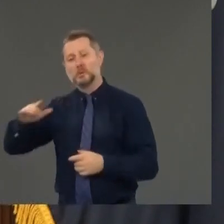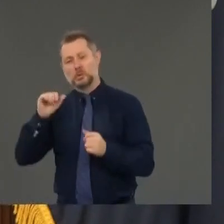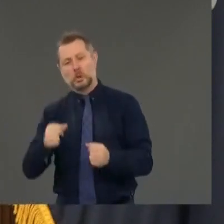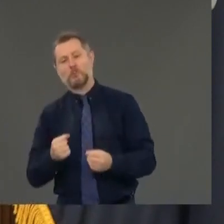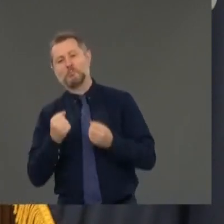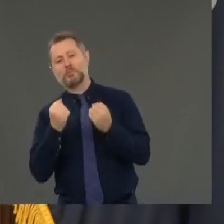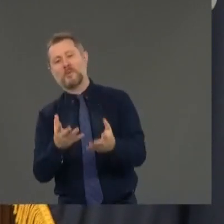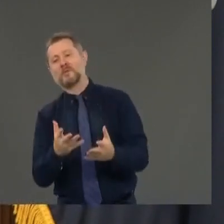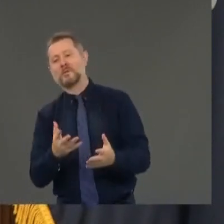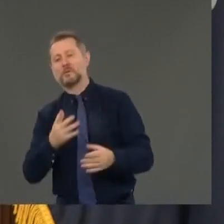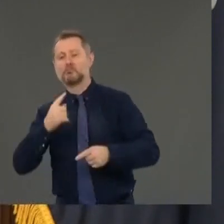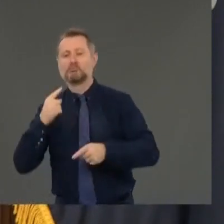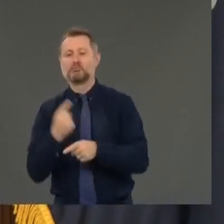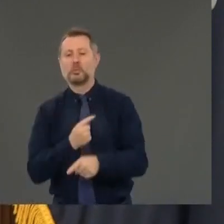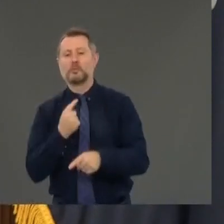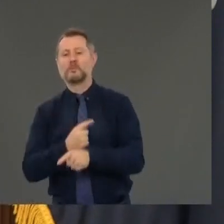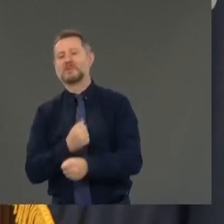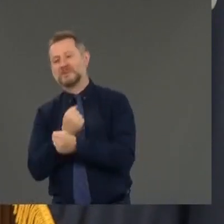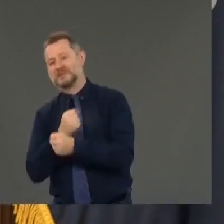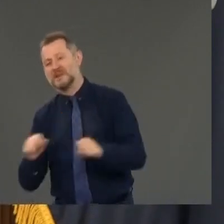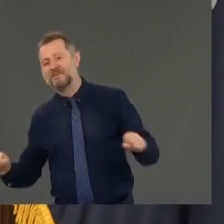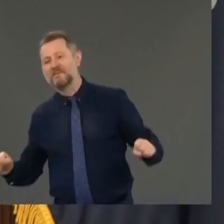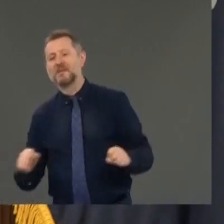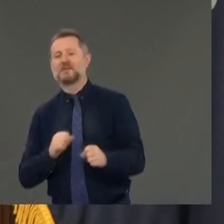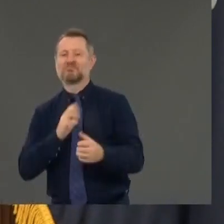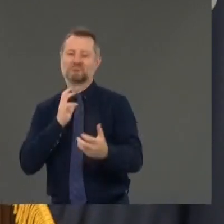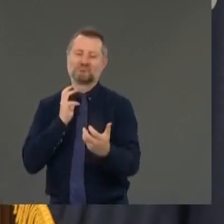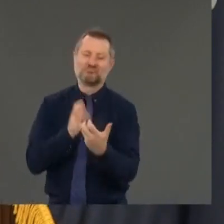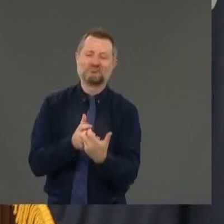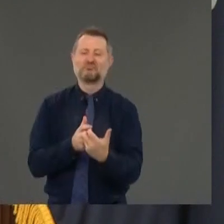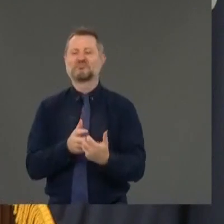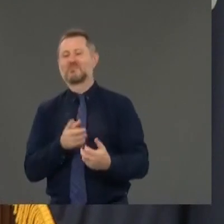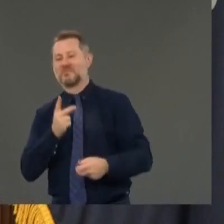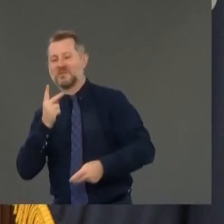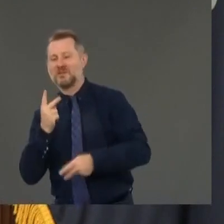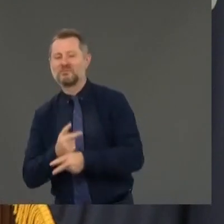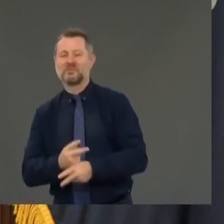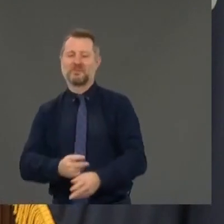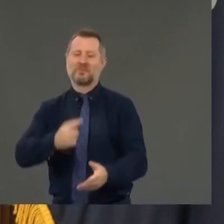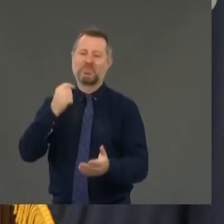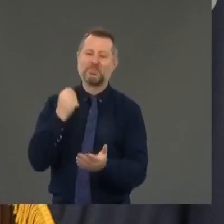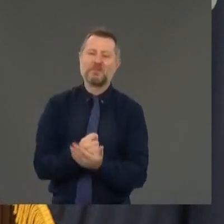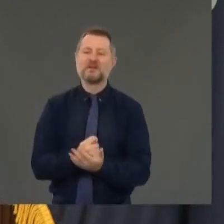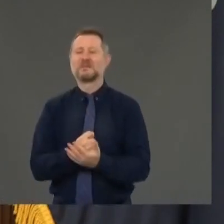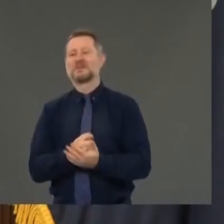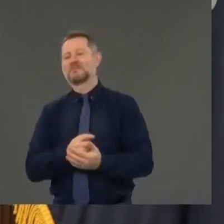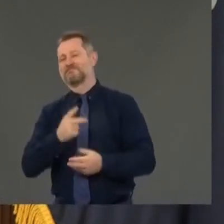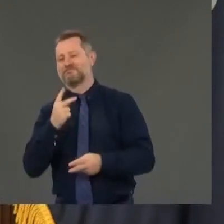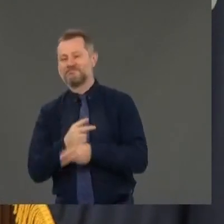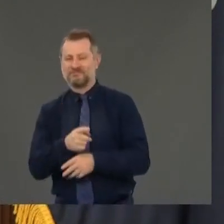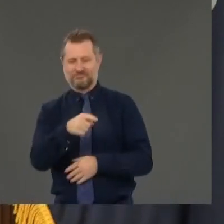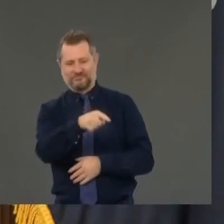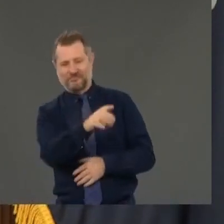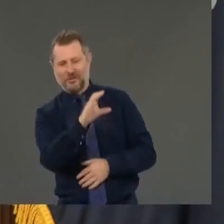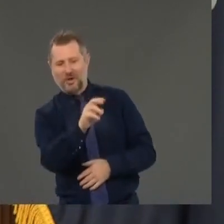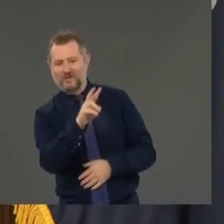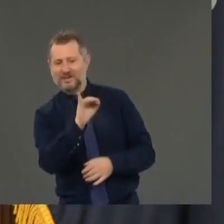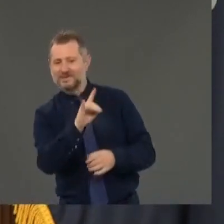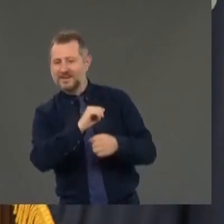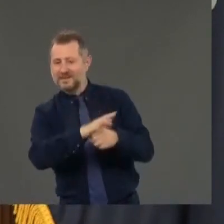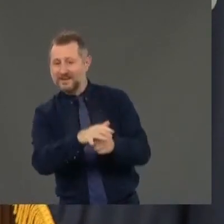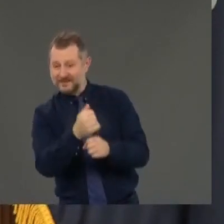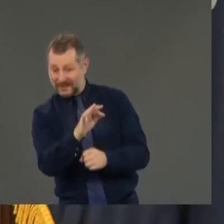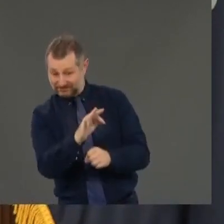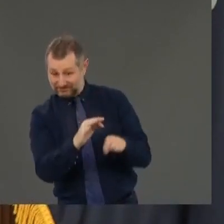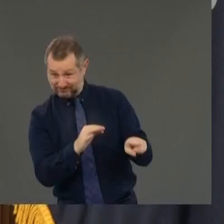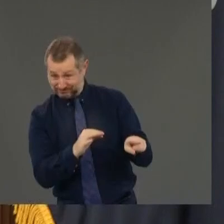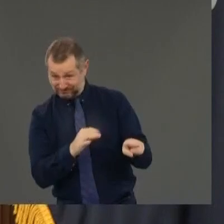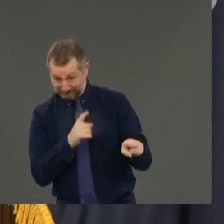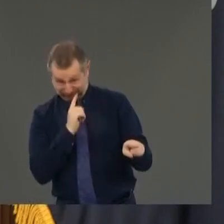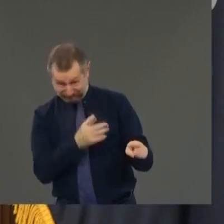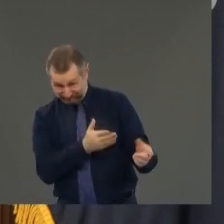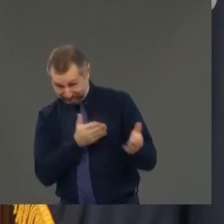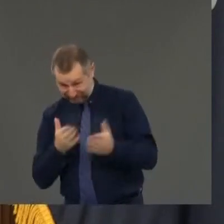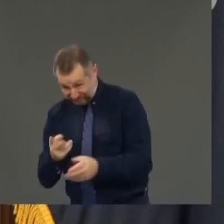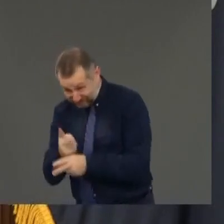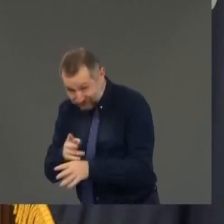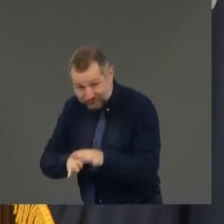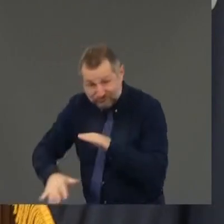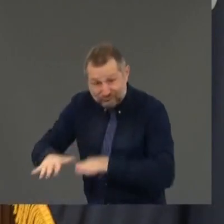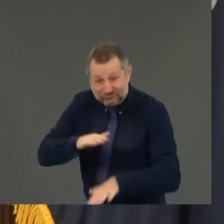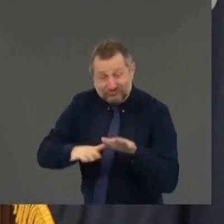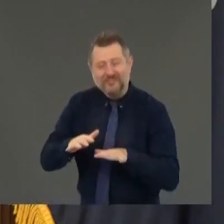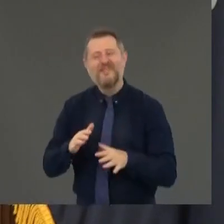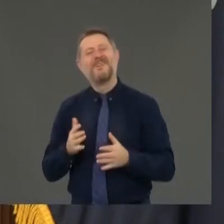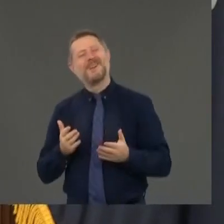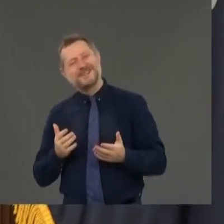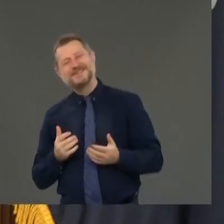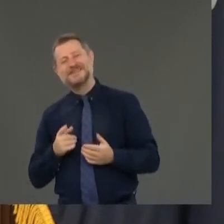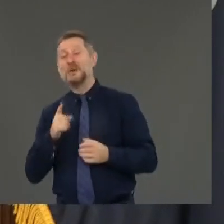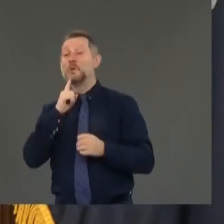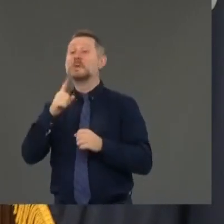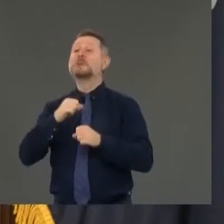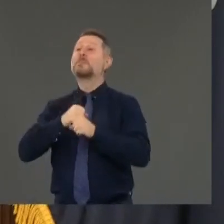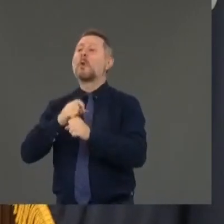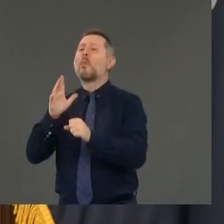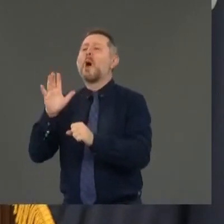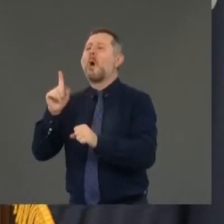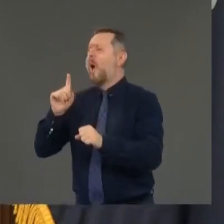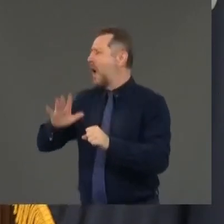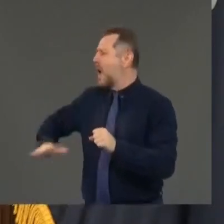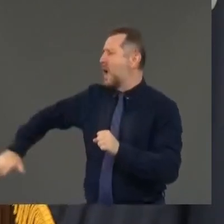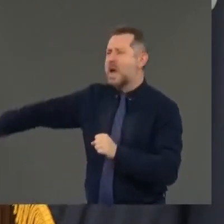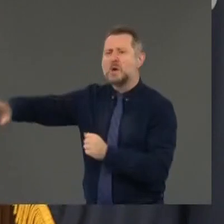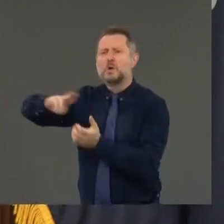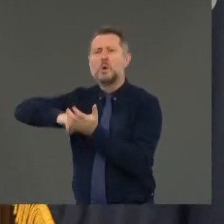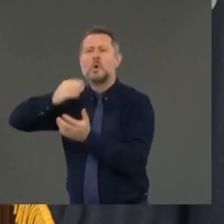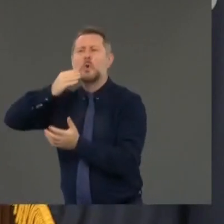ENVIRONMENT IF THE NURSING HOME